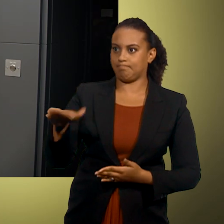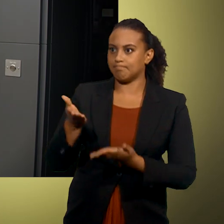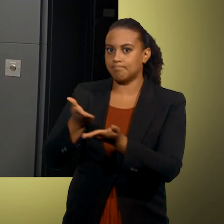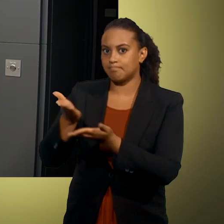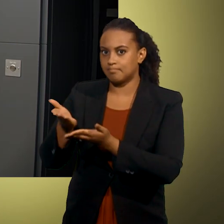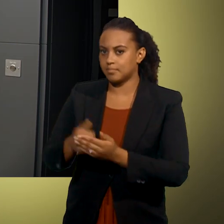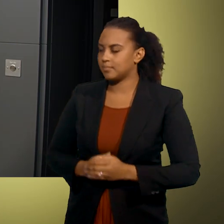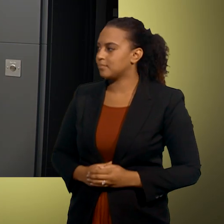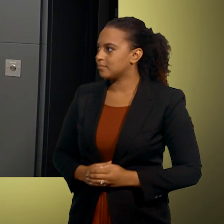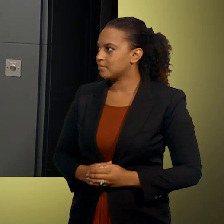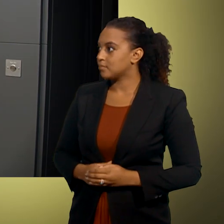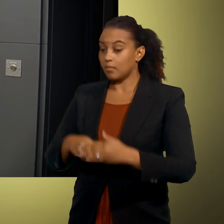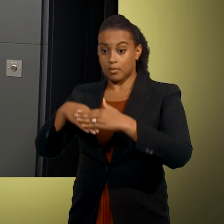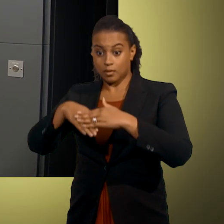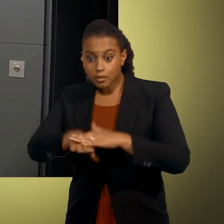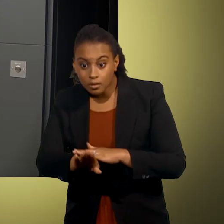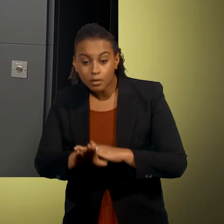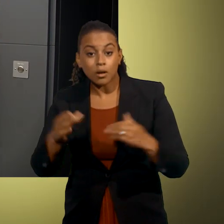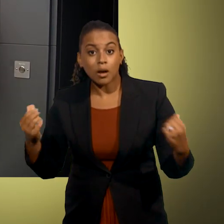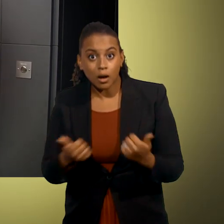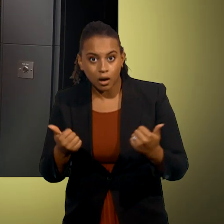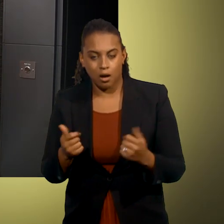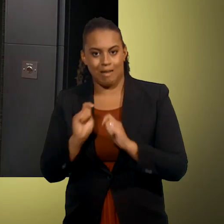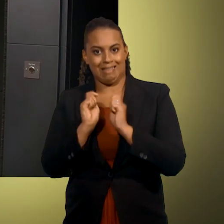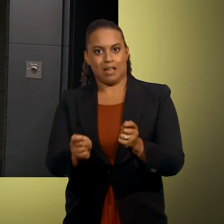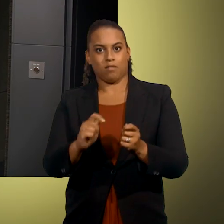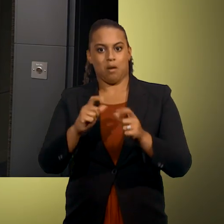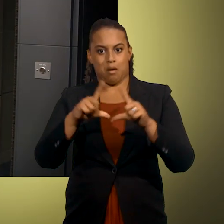Once you're through security you'll be given your unique visitors pass with your photo